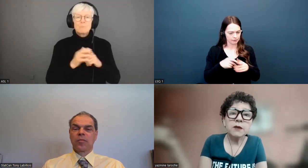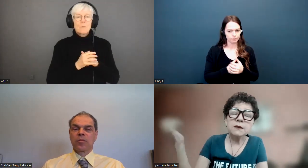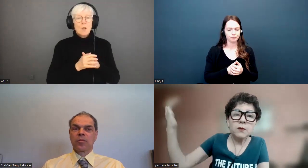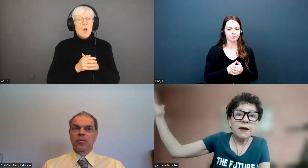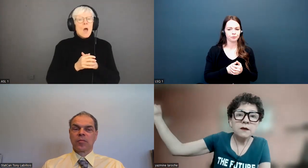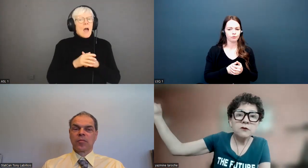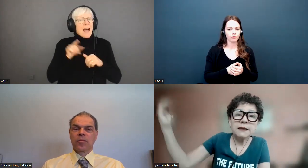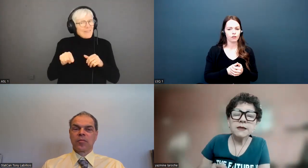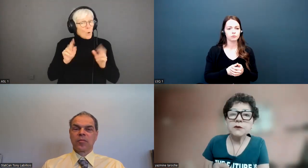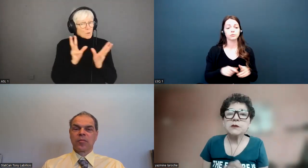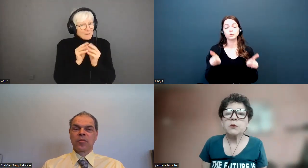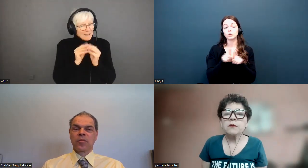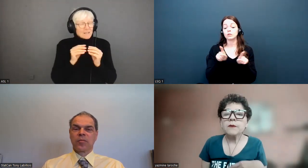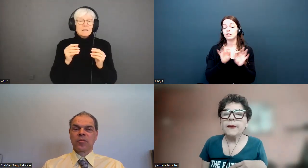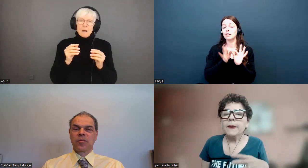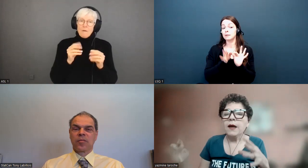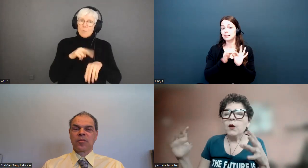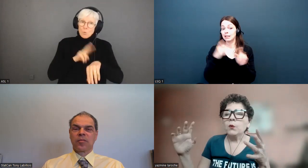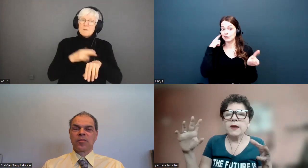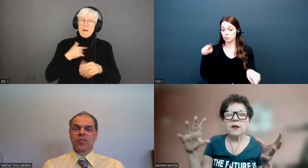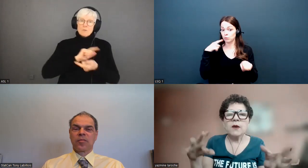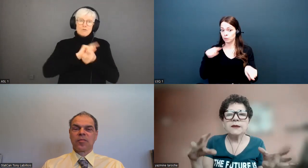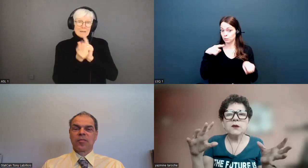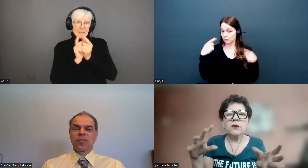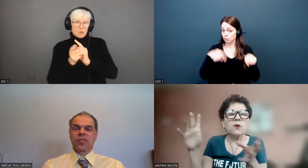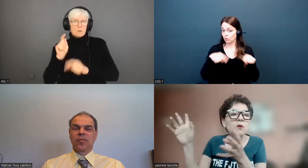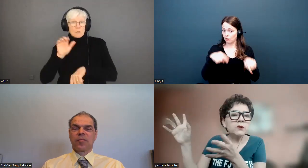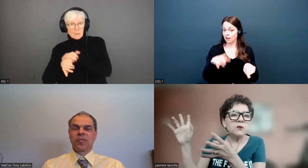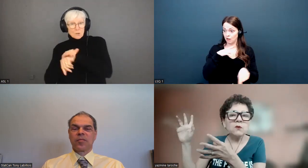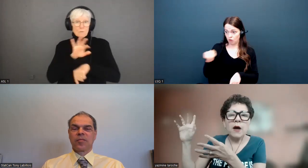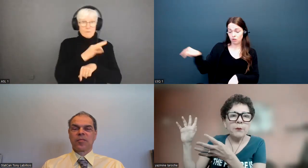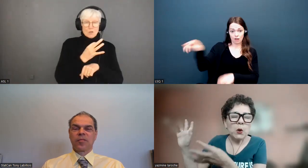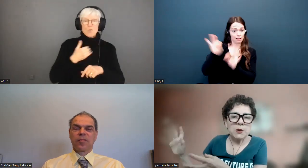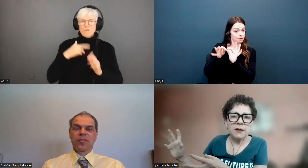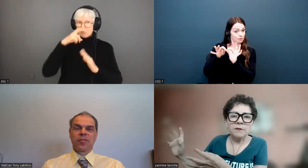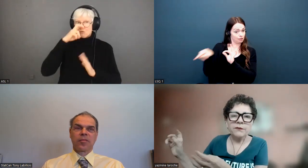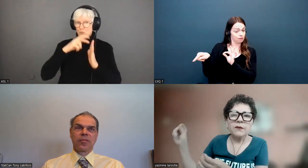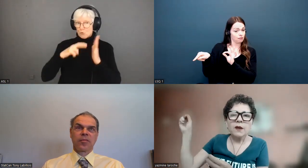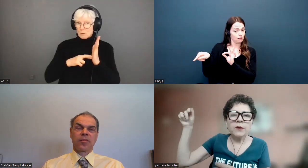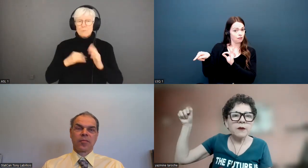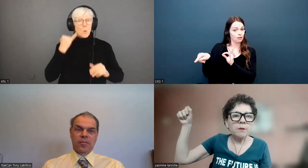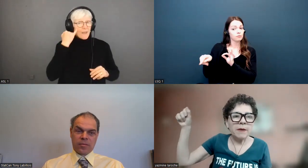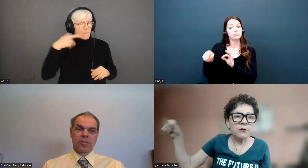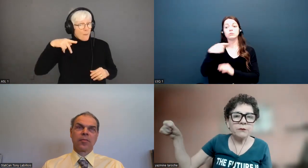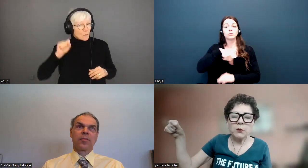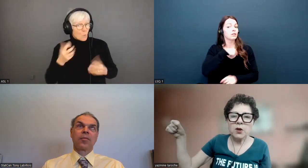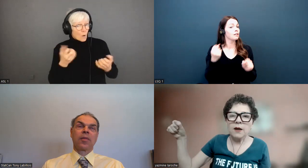because we had a translator's booth we you had to go to a Podium with a microphone on